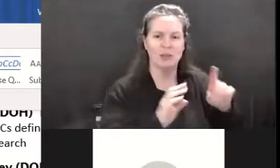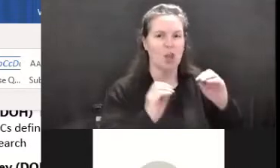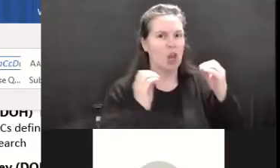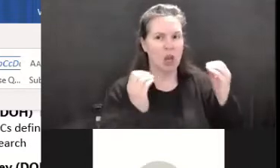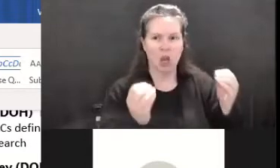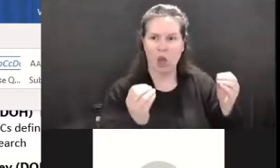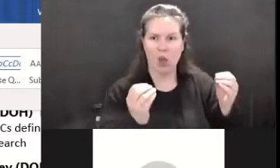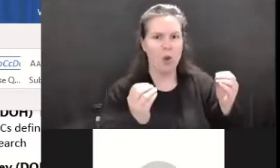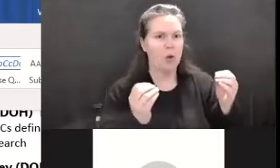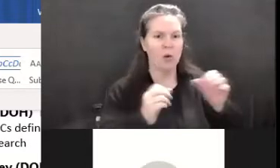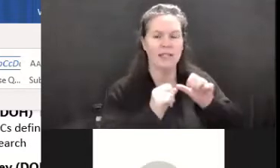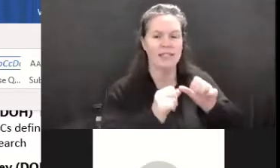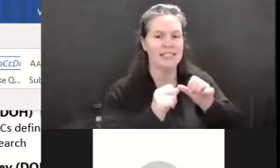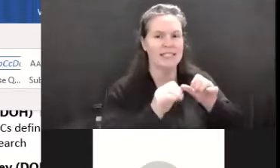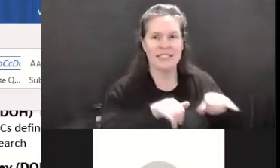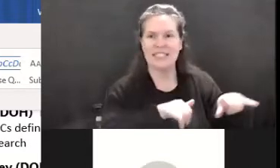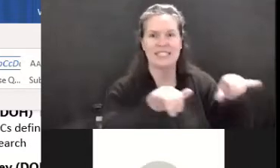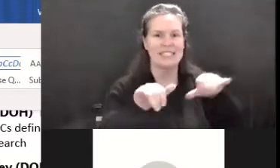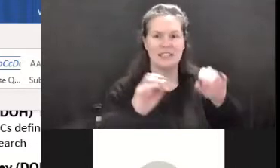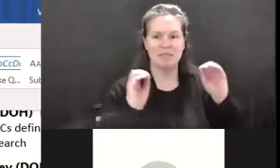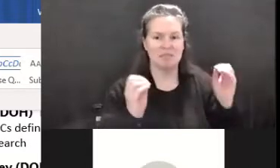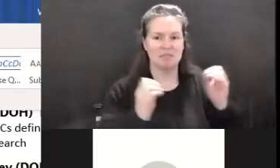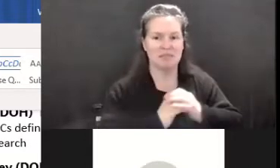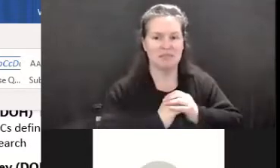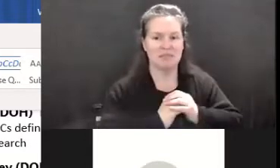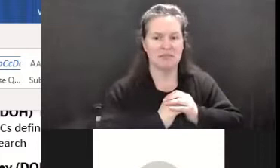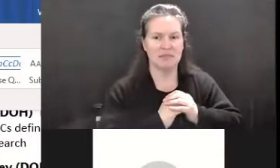So we took the language that was something similar,